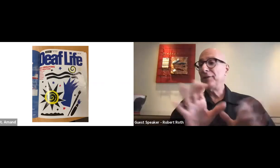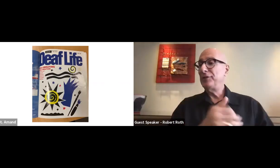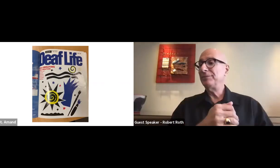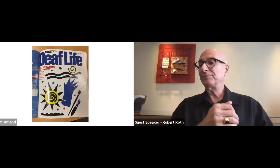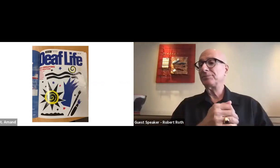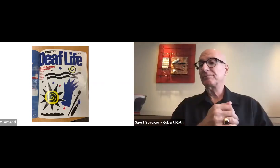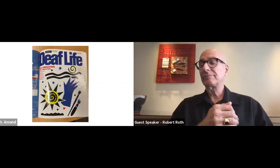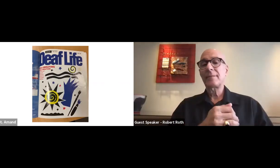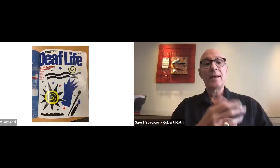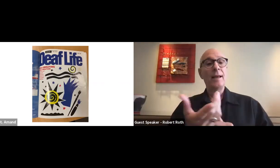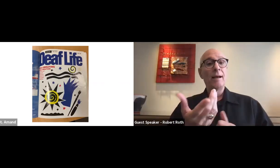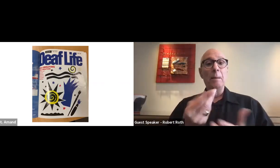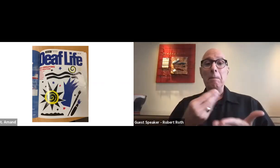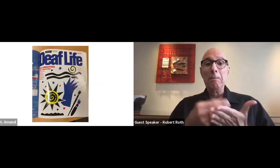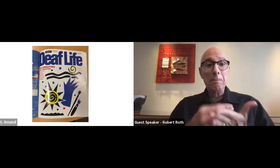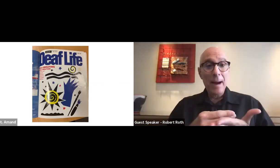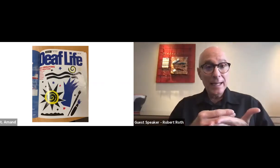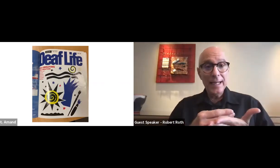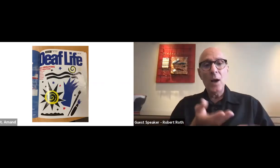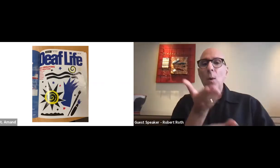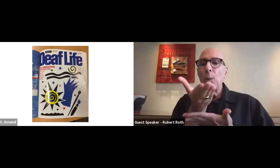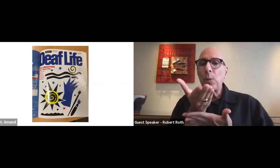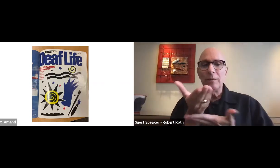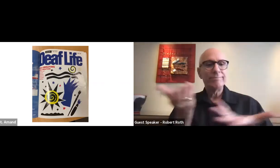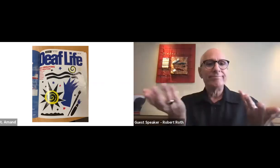of the decorations, the centerpieces for the tables,